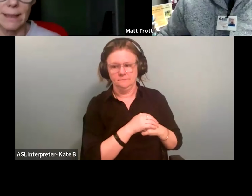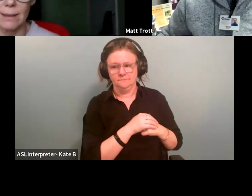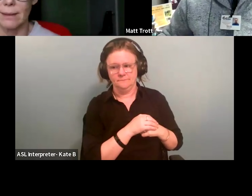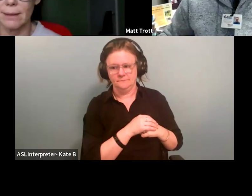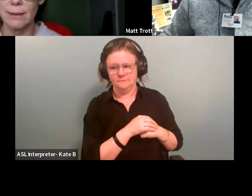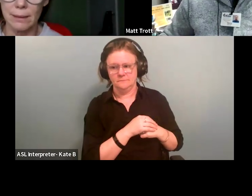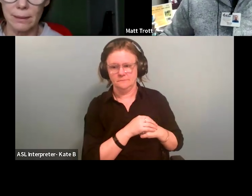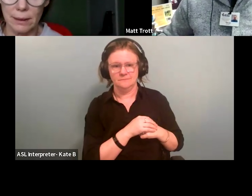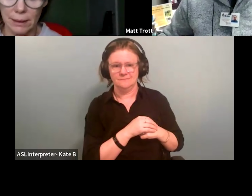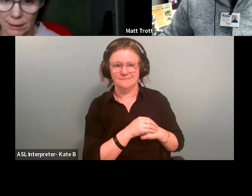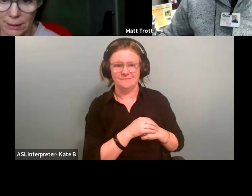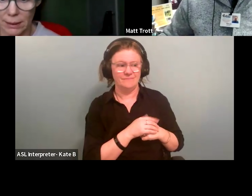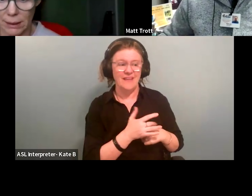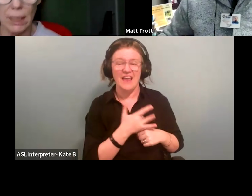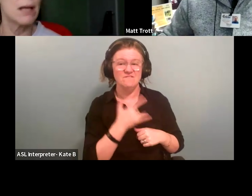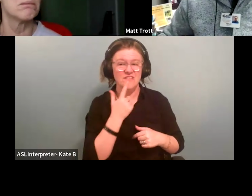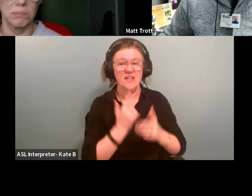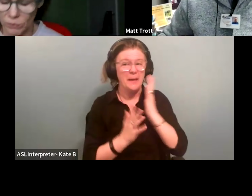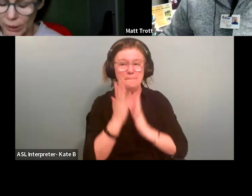don't feel embarrassed at all.